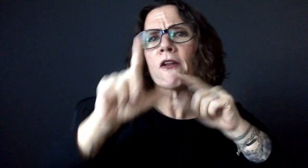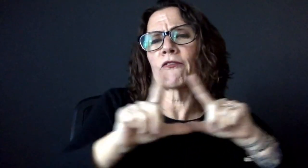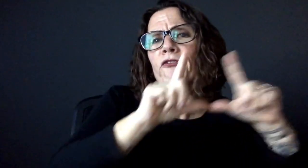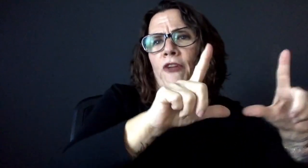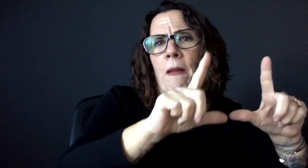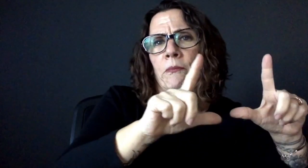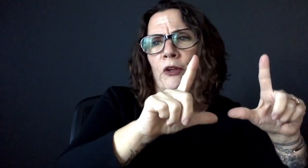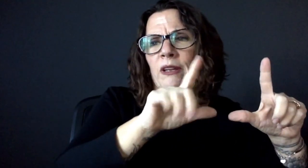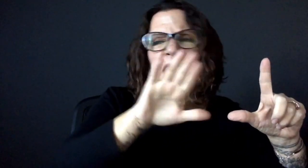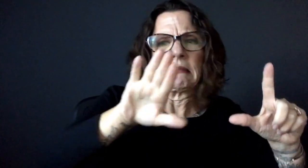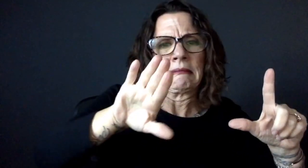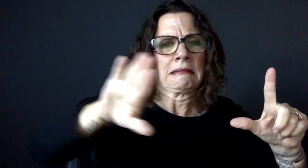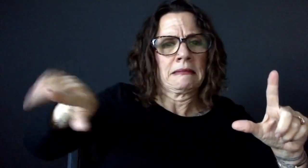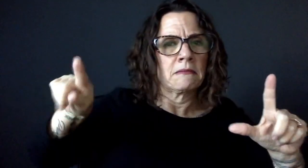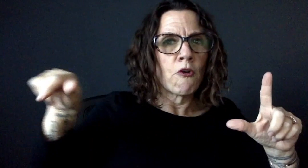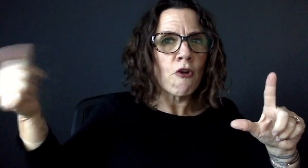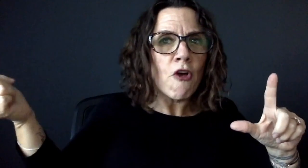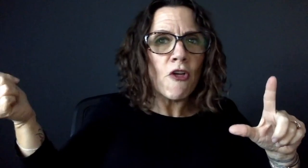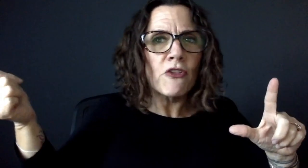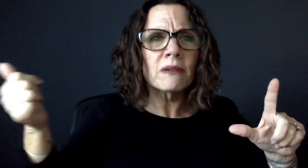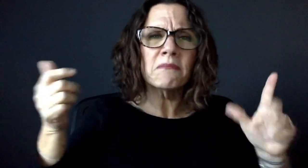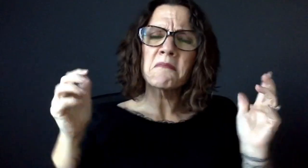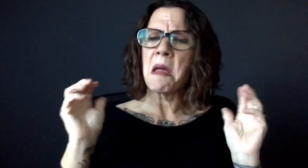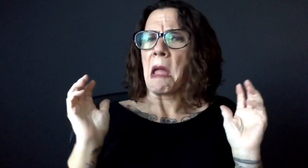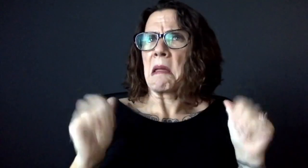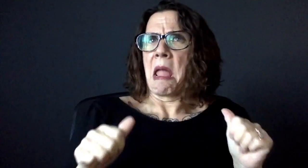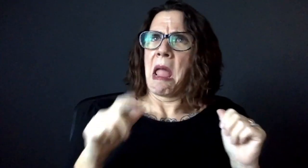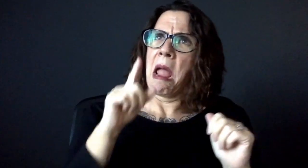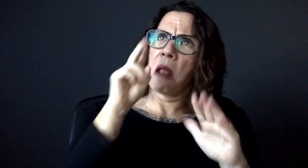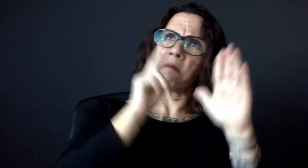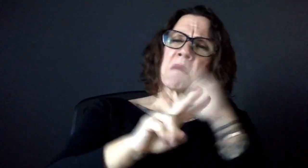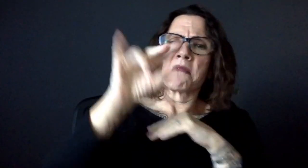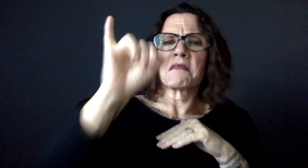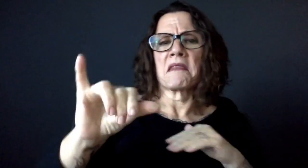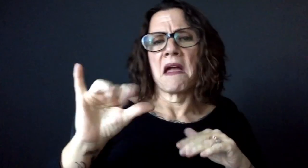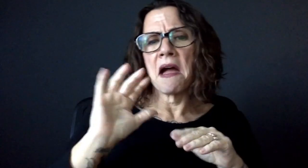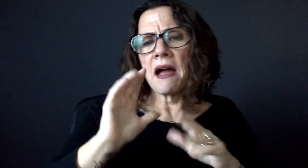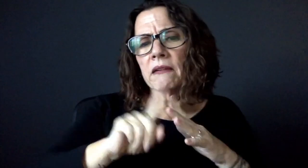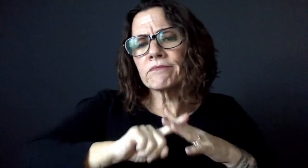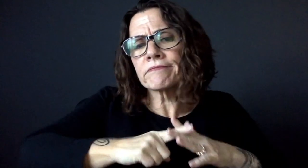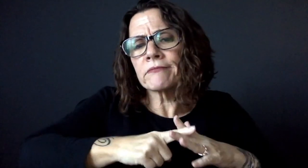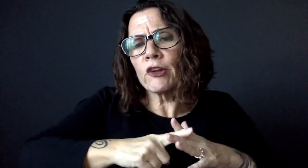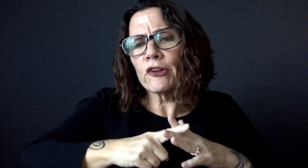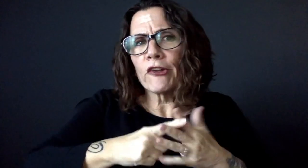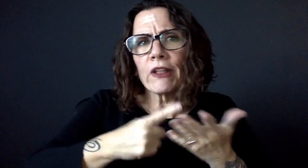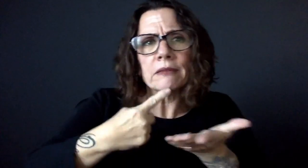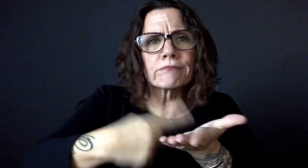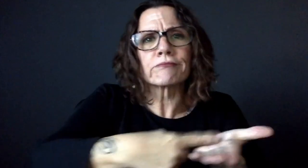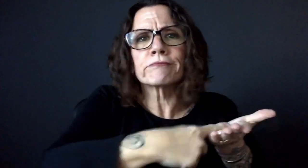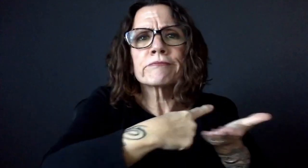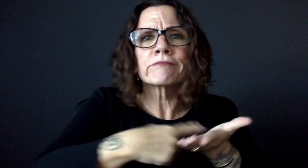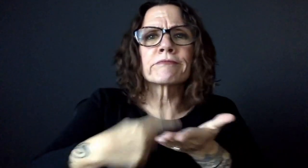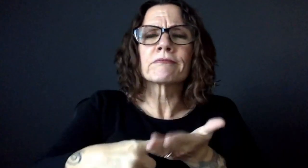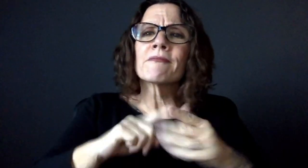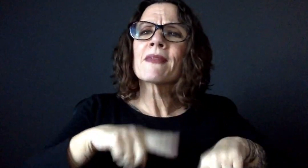of the framework over another, as can be expected in early movement moments.